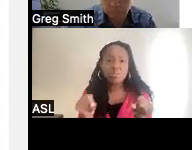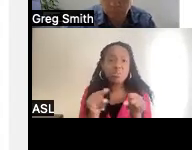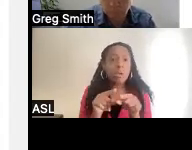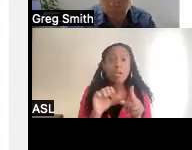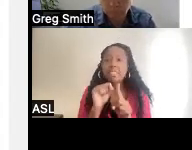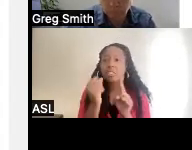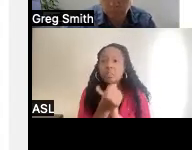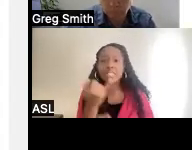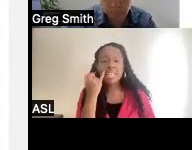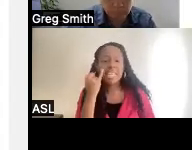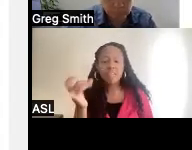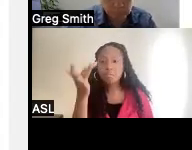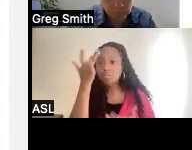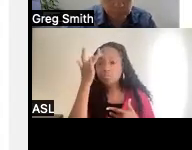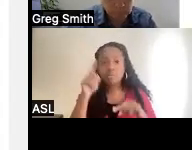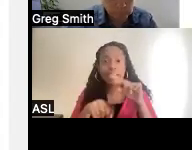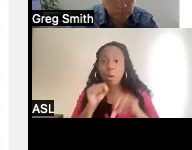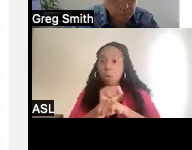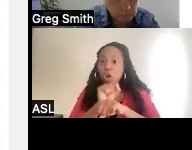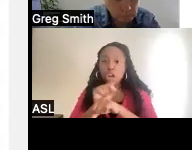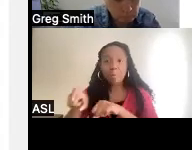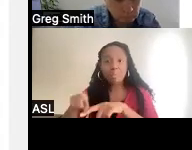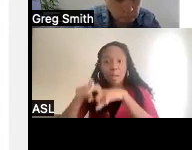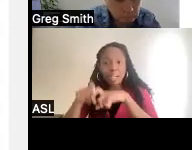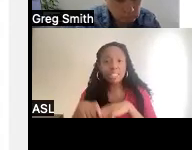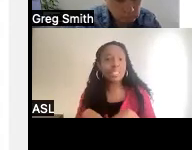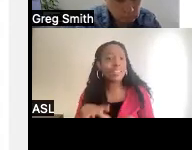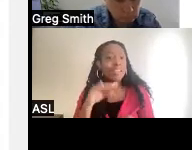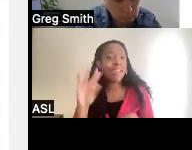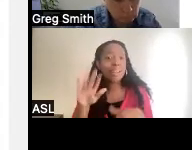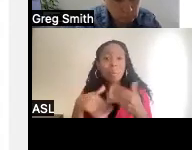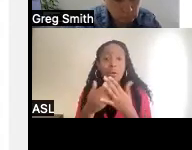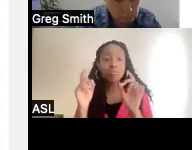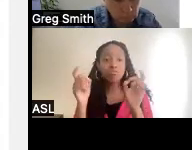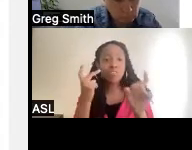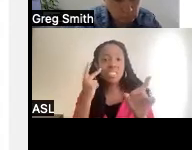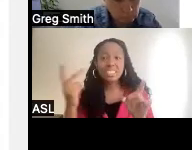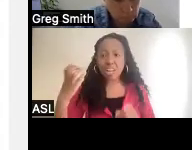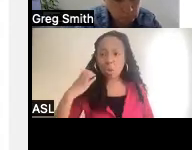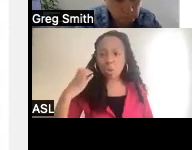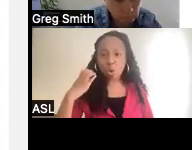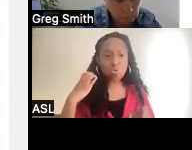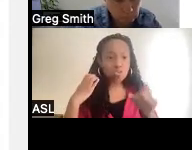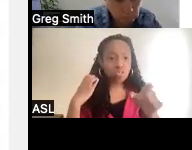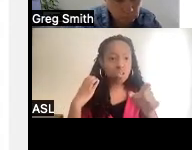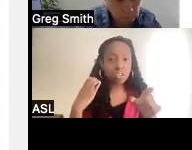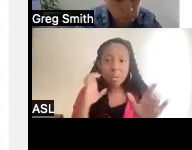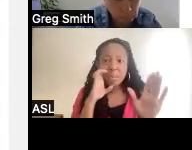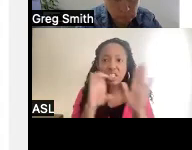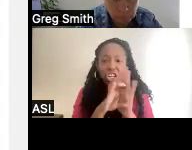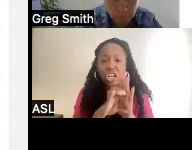if you are too sick to work and all the topics with the little coach icon are interactive so